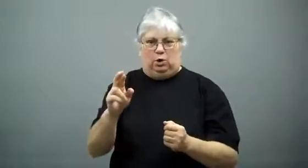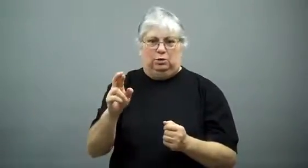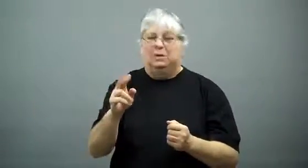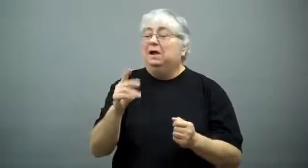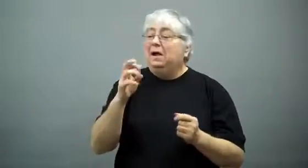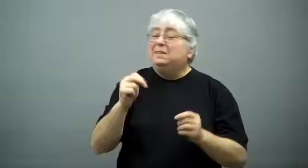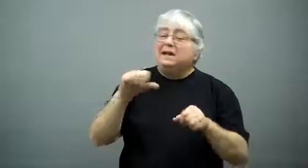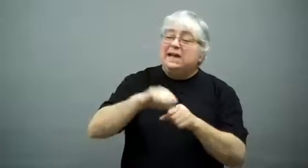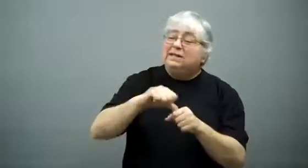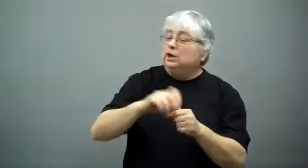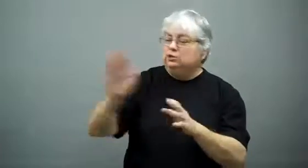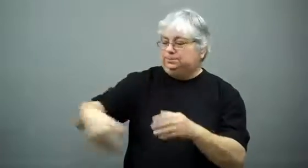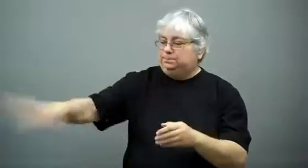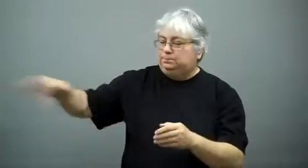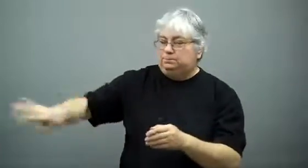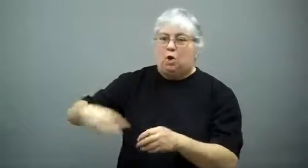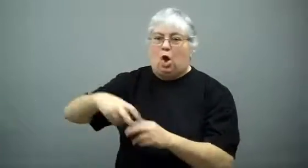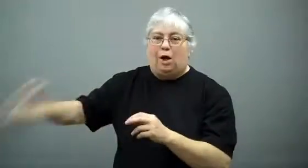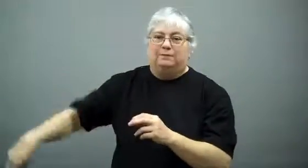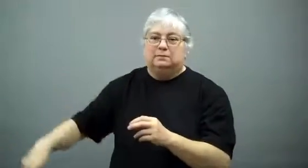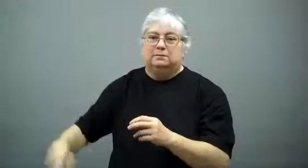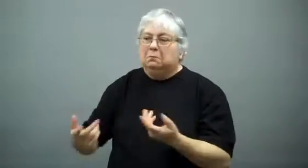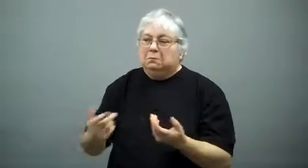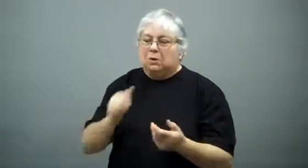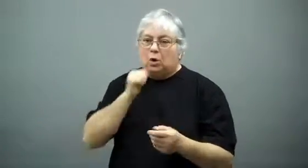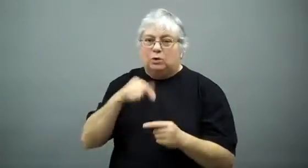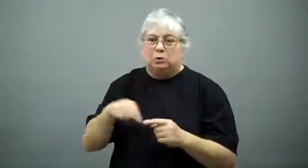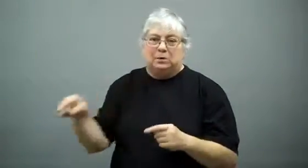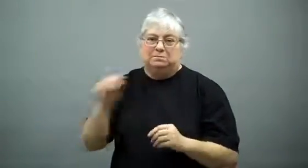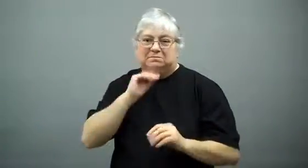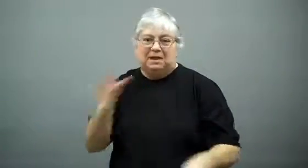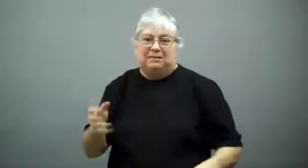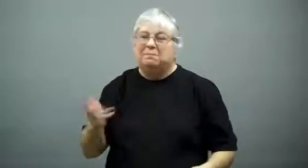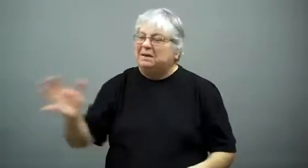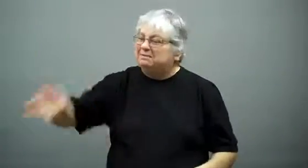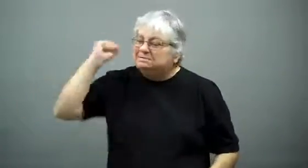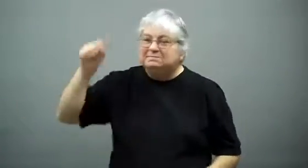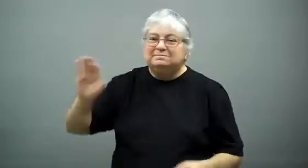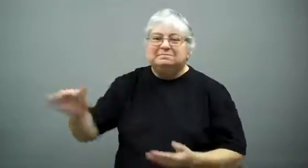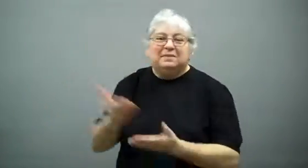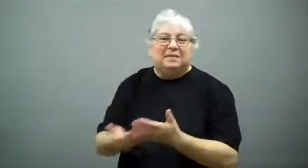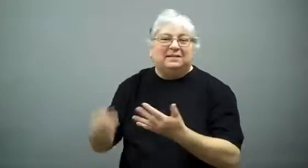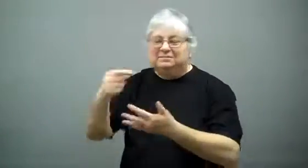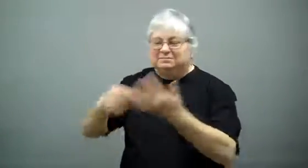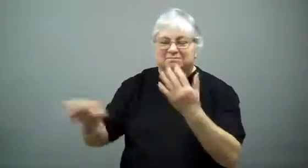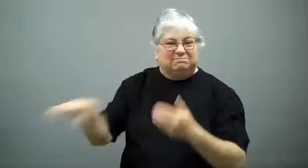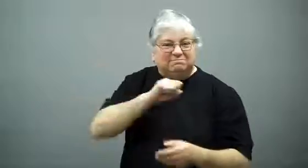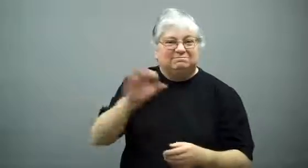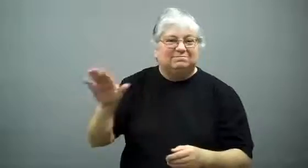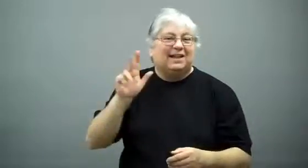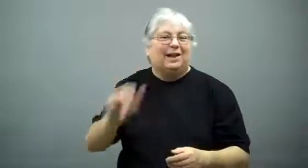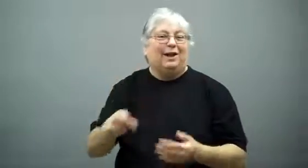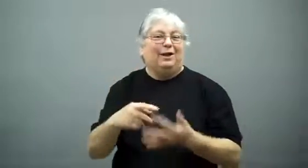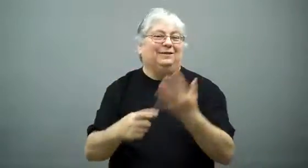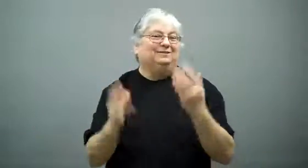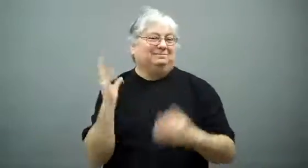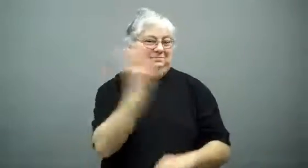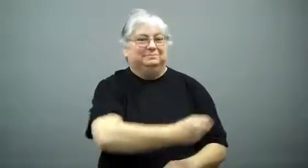He was released unharmed at a gas station.